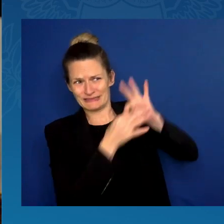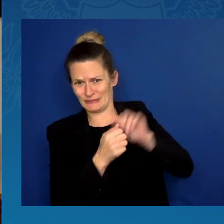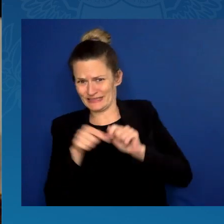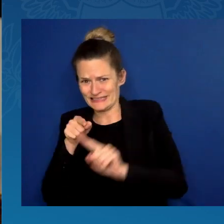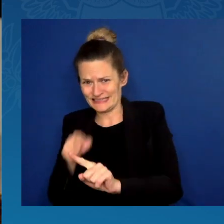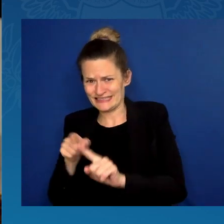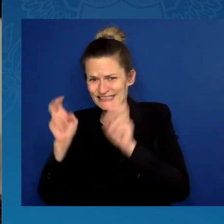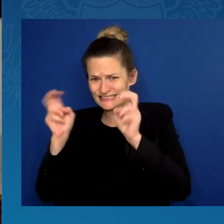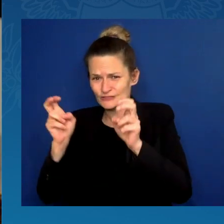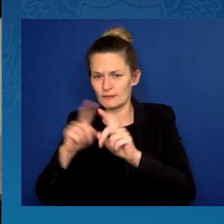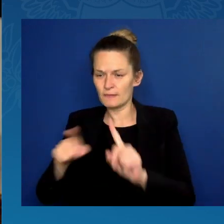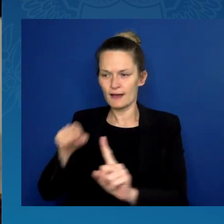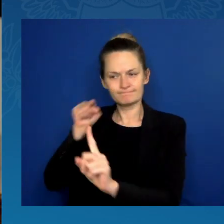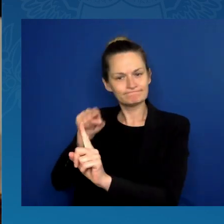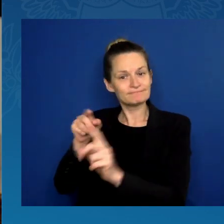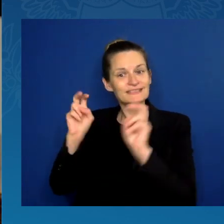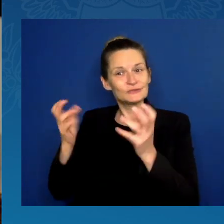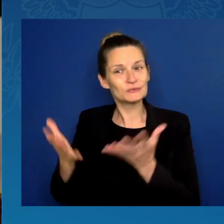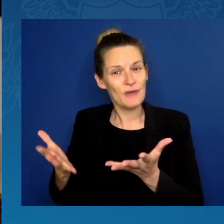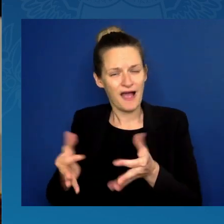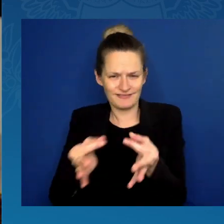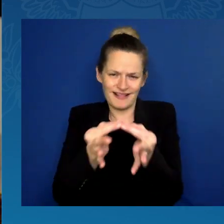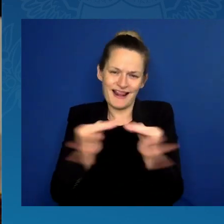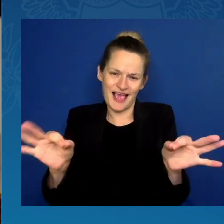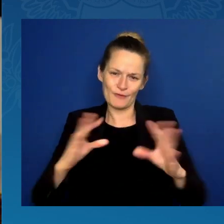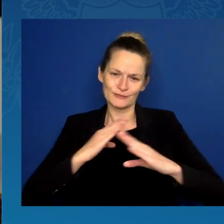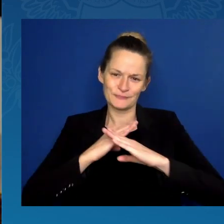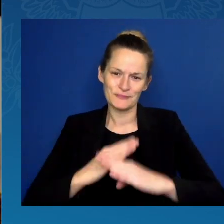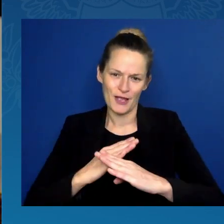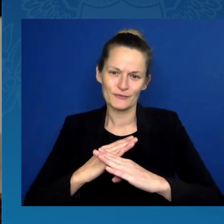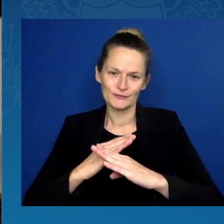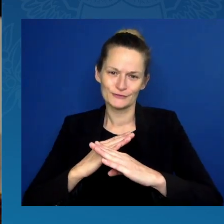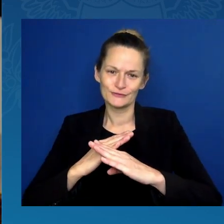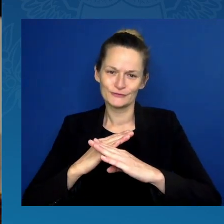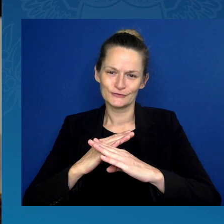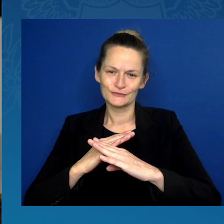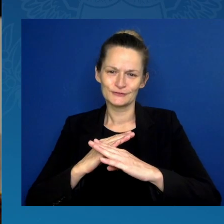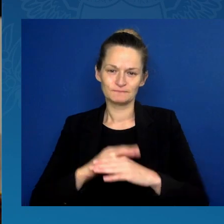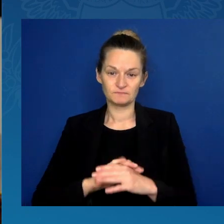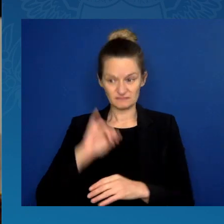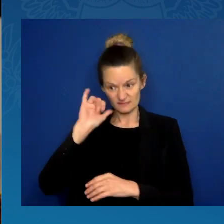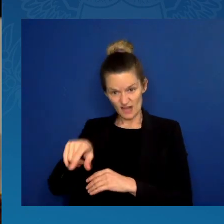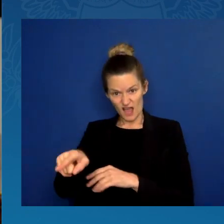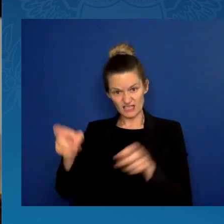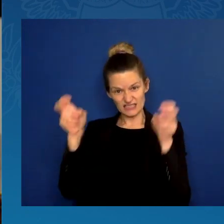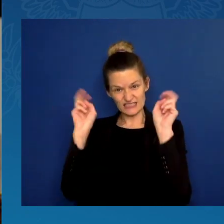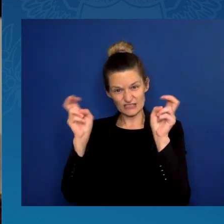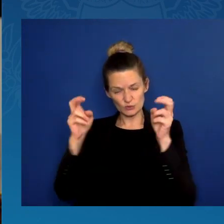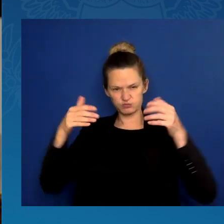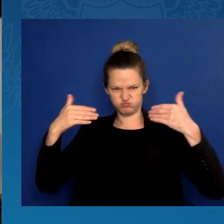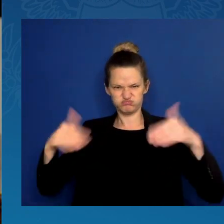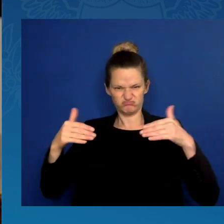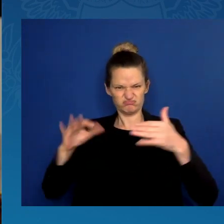That was an issue in terms of access to healthcare before the Dobbs decision